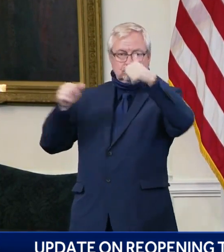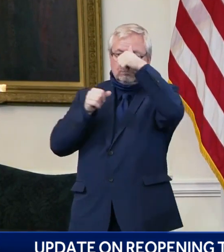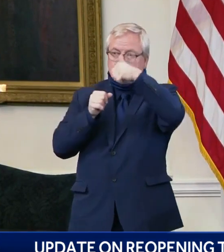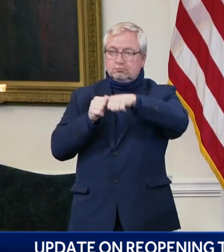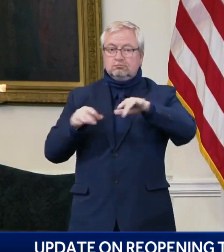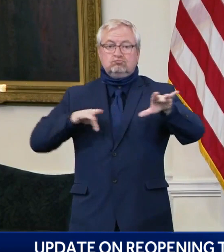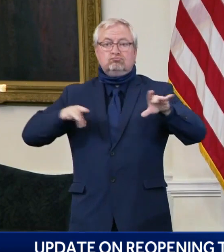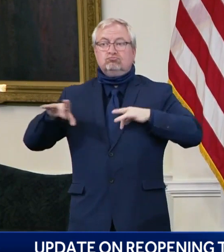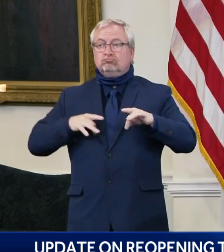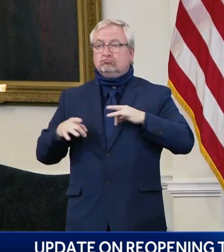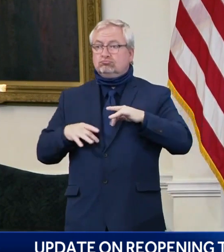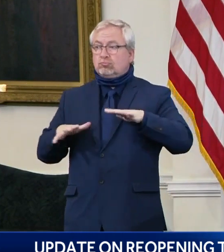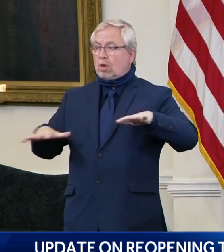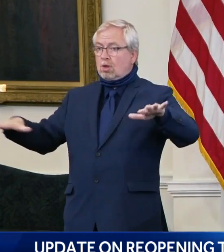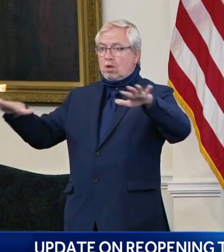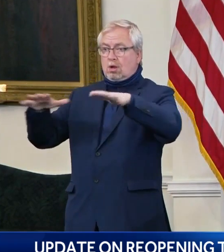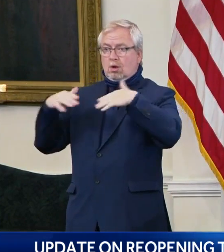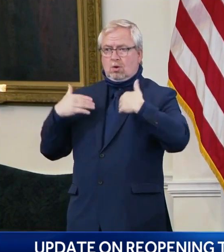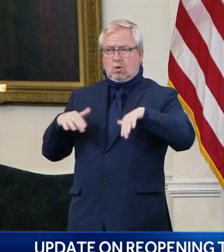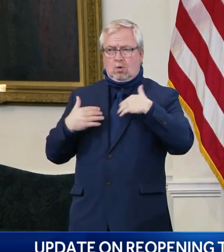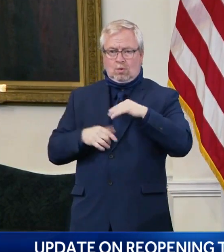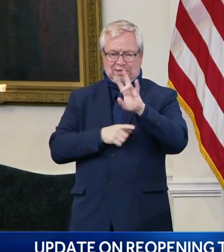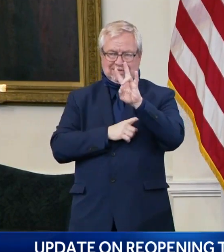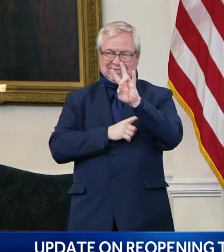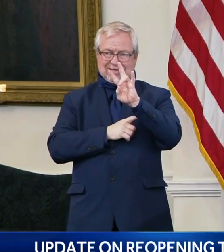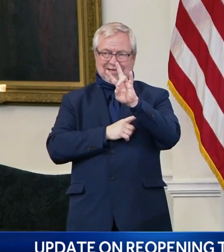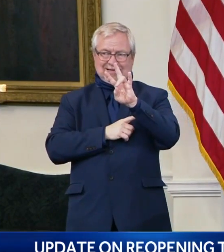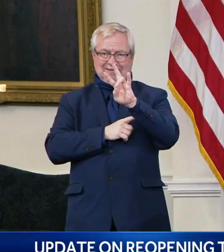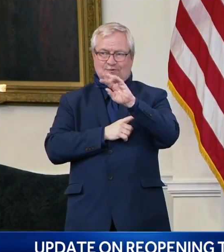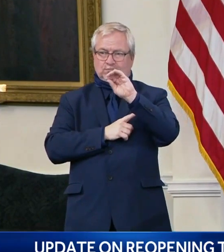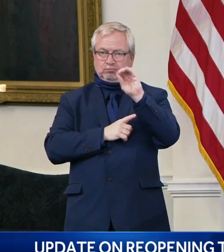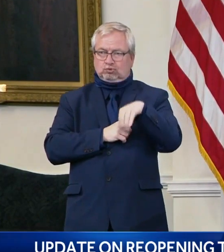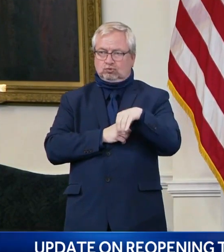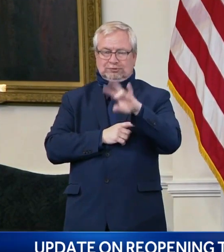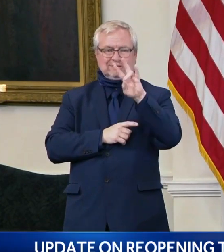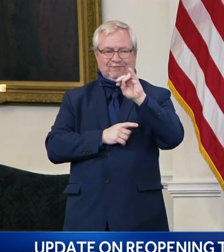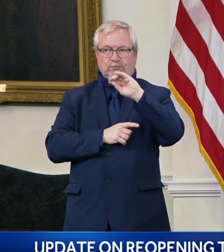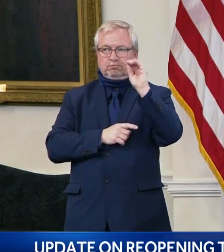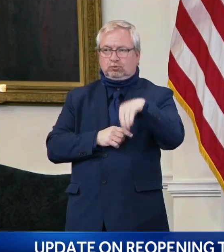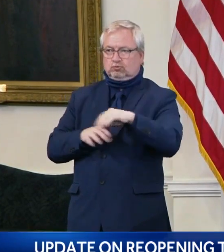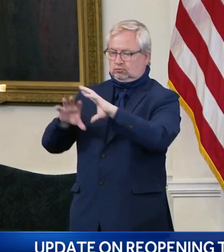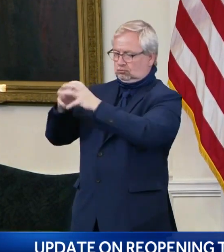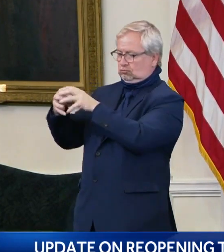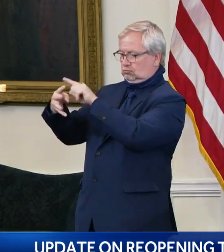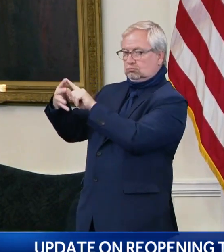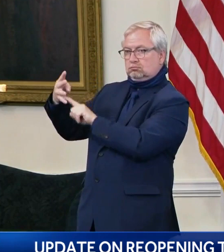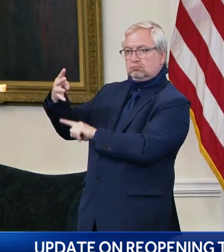70% OF OUR INFECTION RATES ARE IN FOUR COUNTIES.